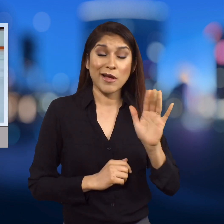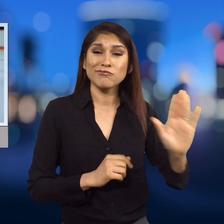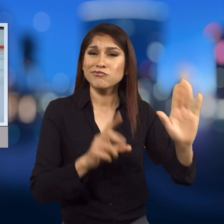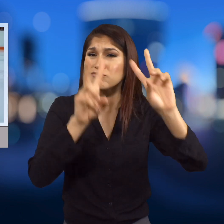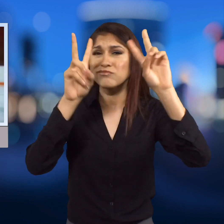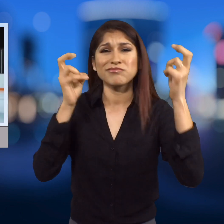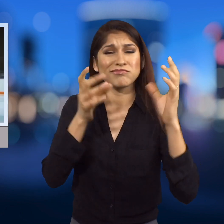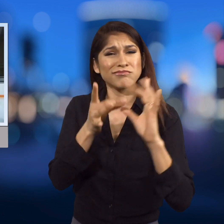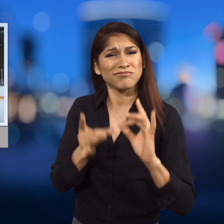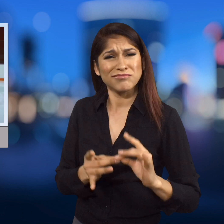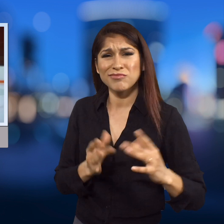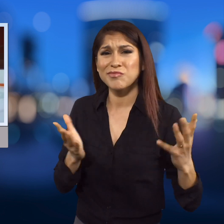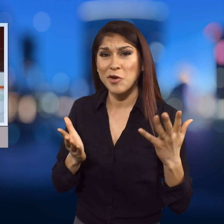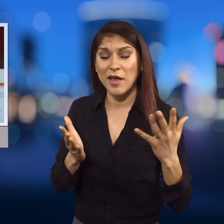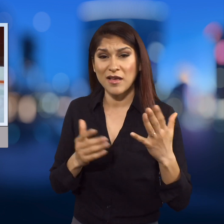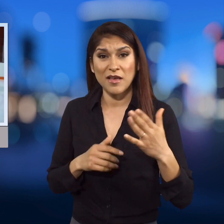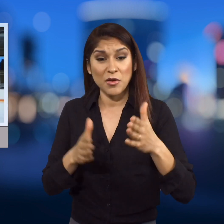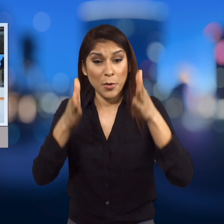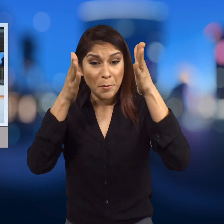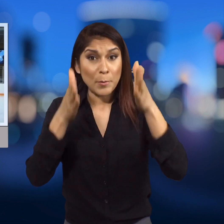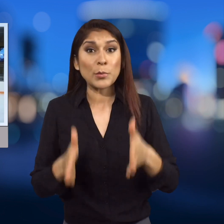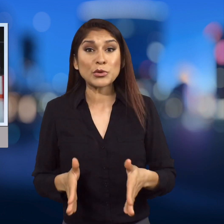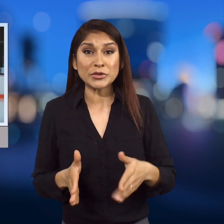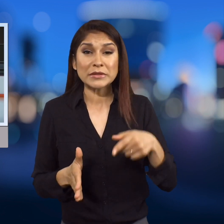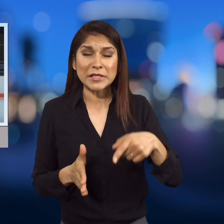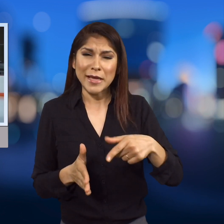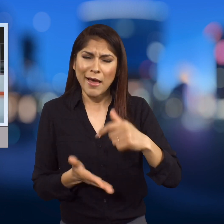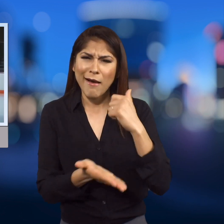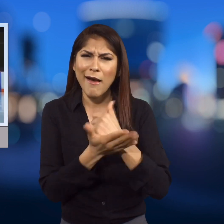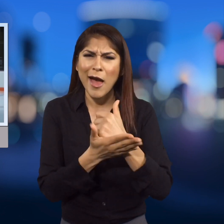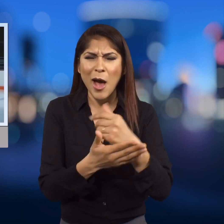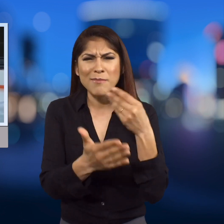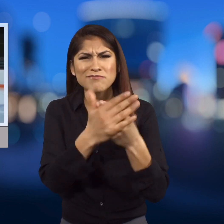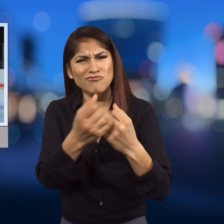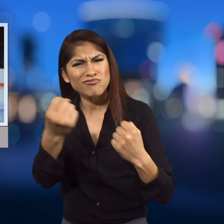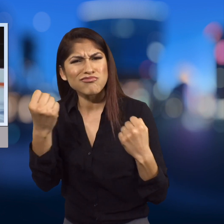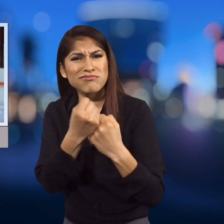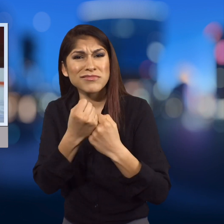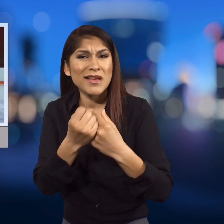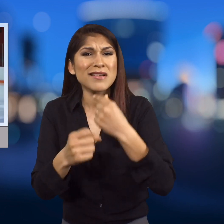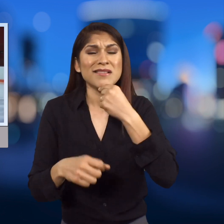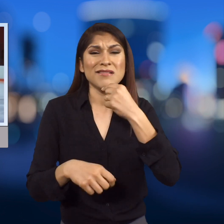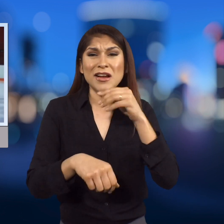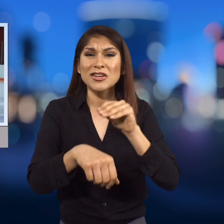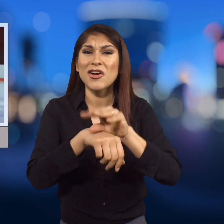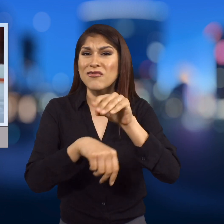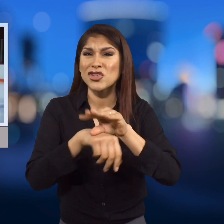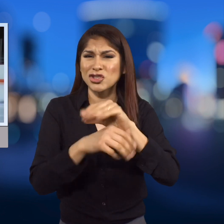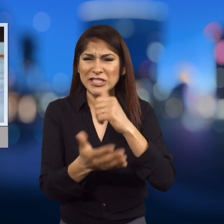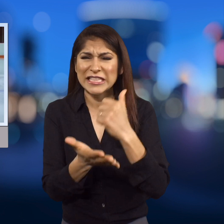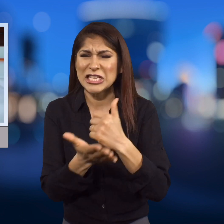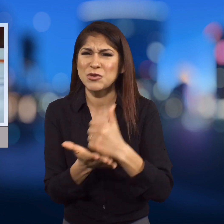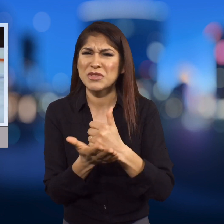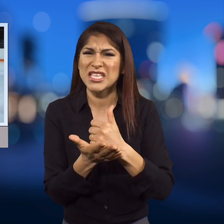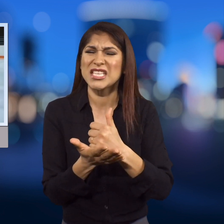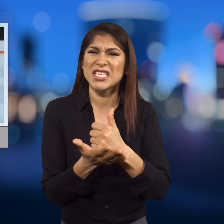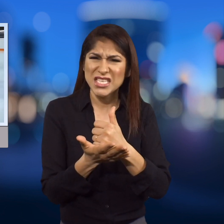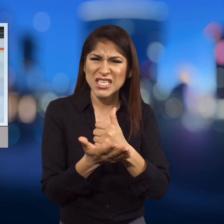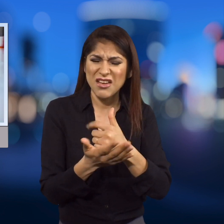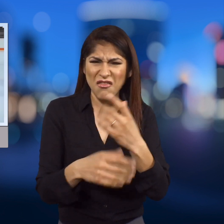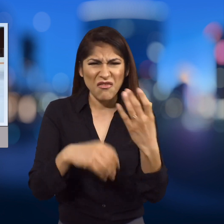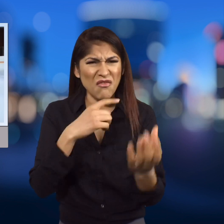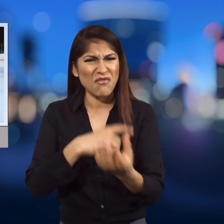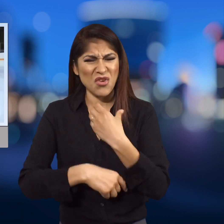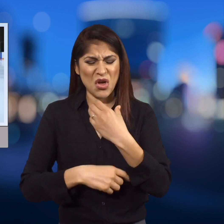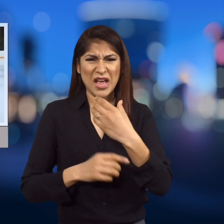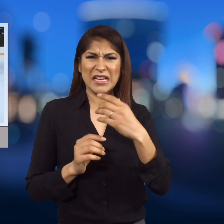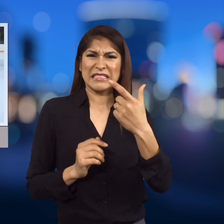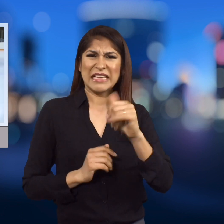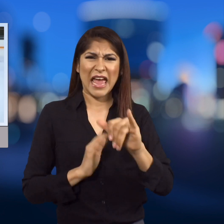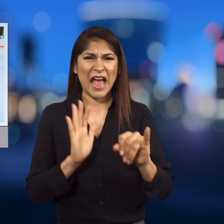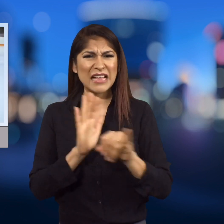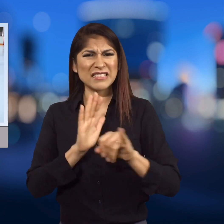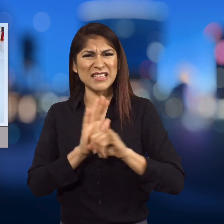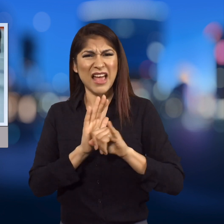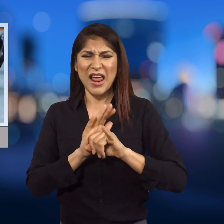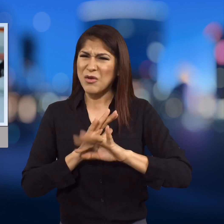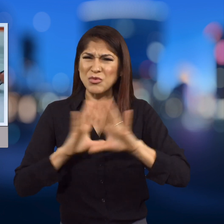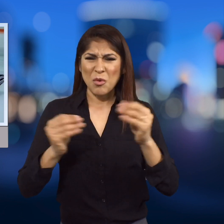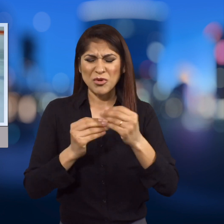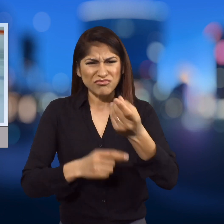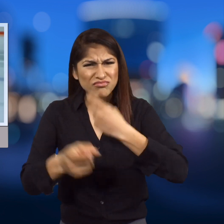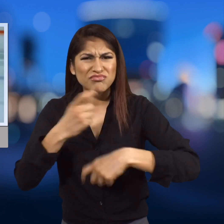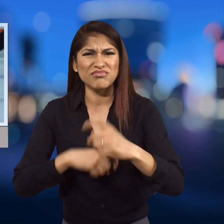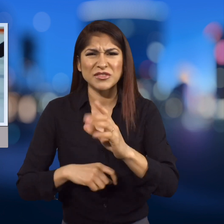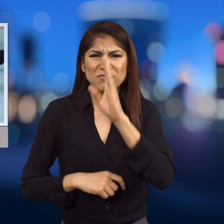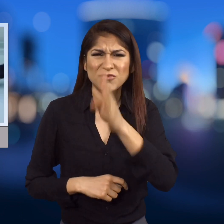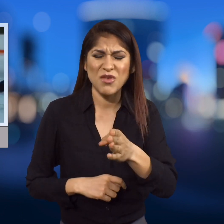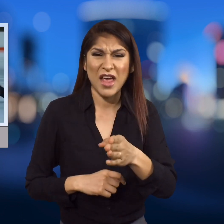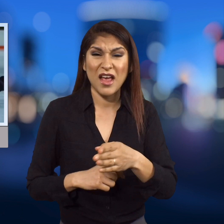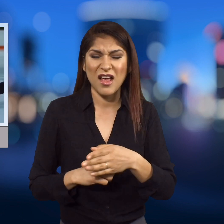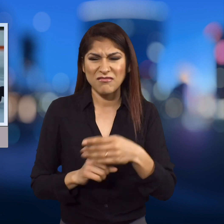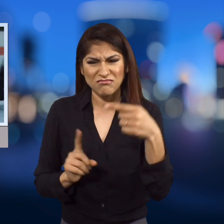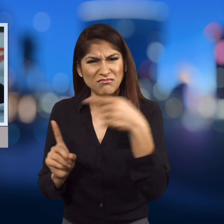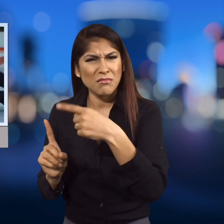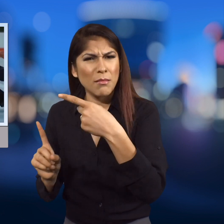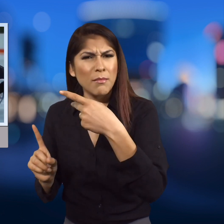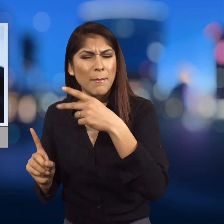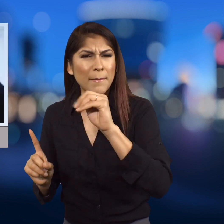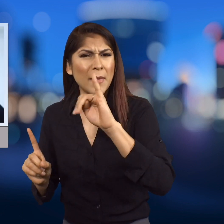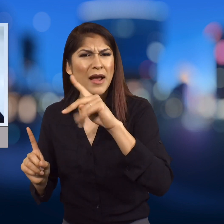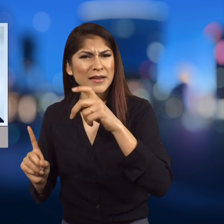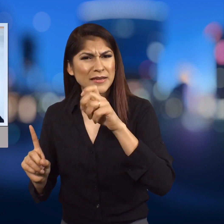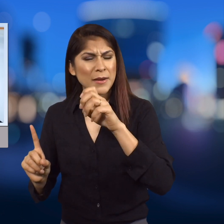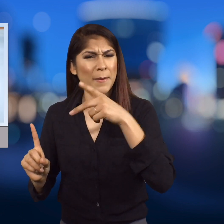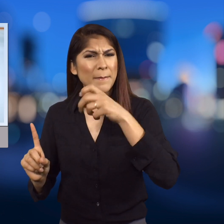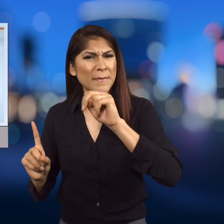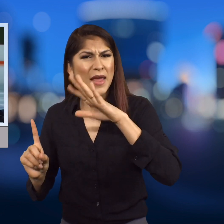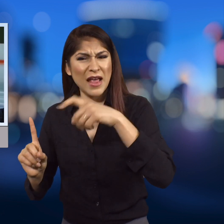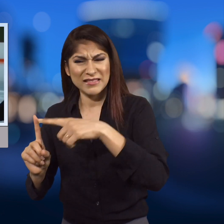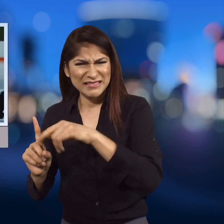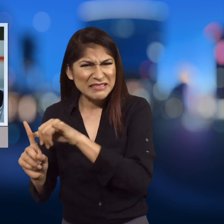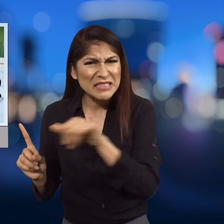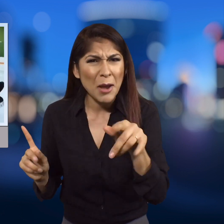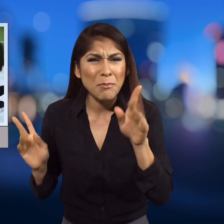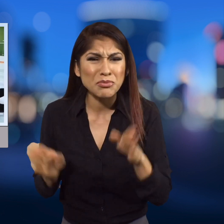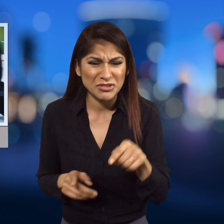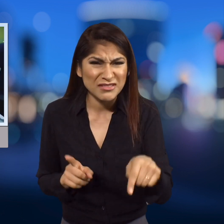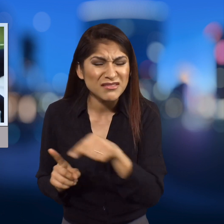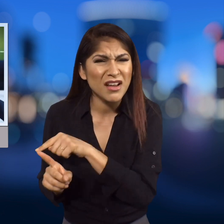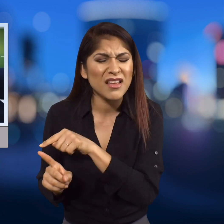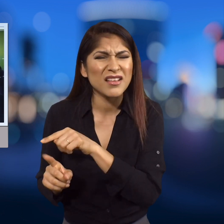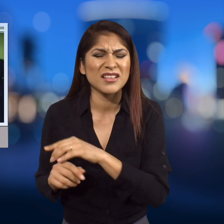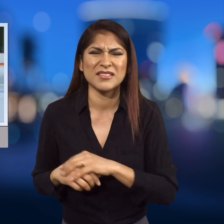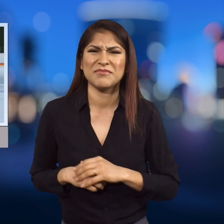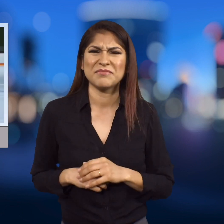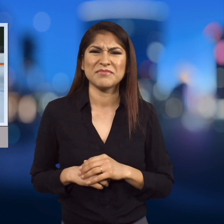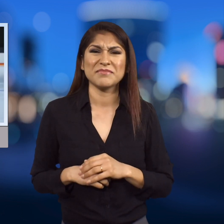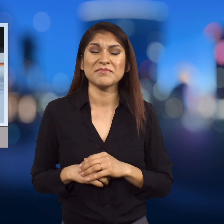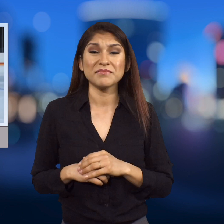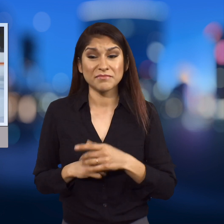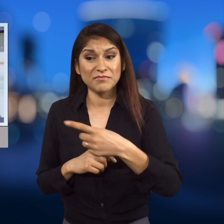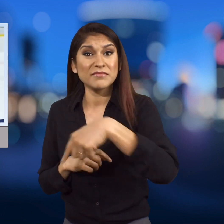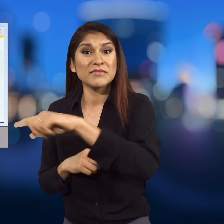He said quote: "The same Mike Pence that funded gay conversion therapy?"